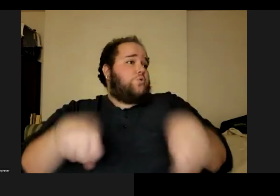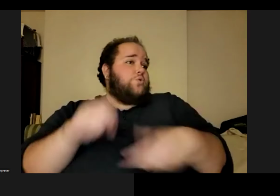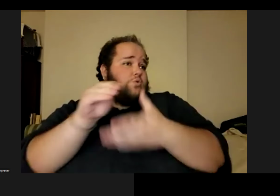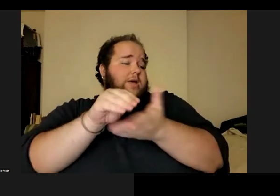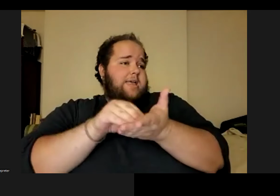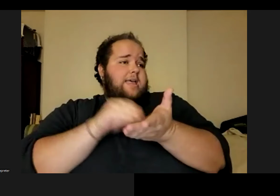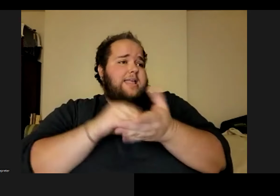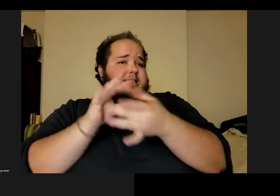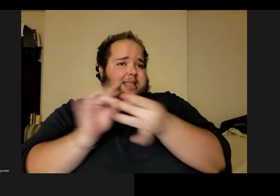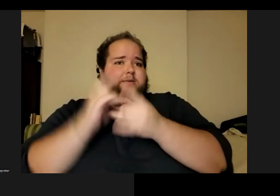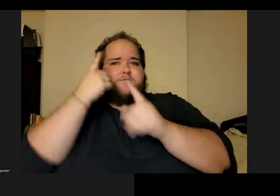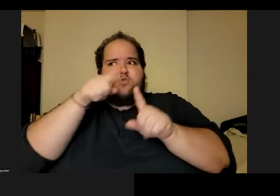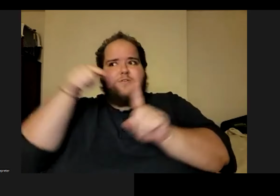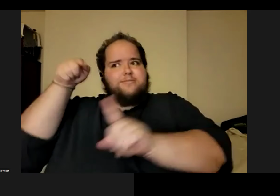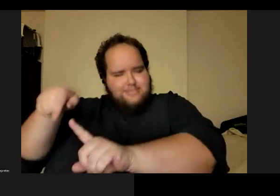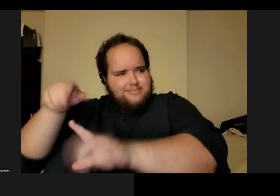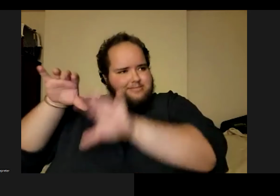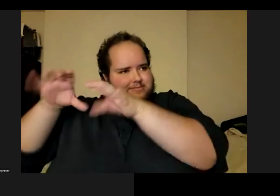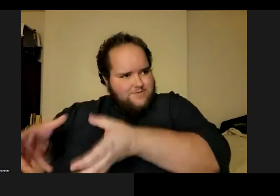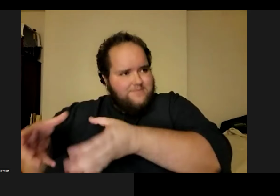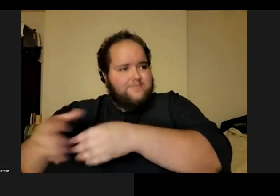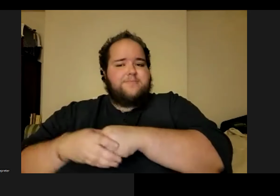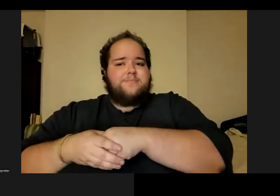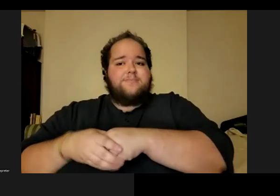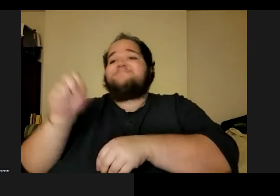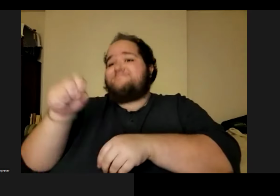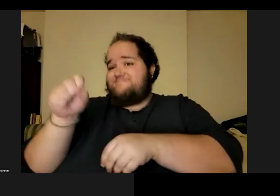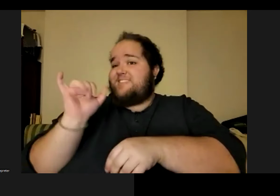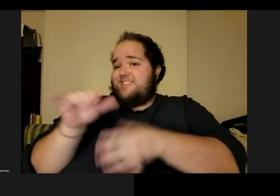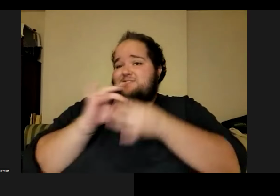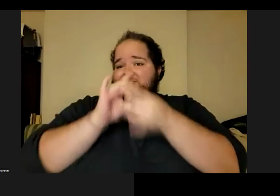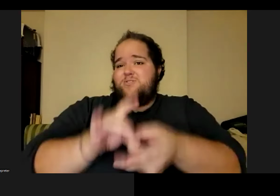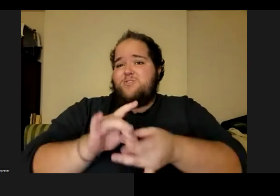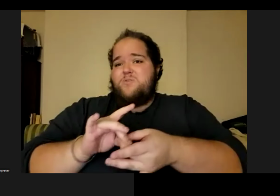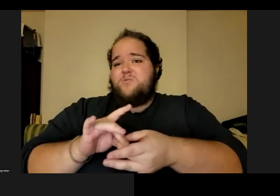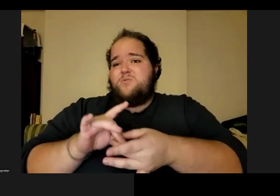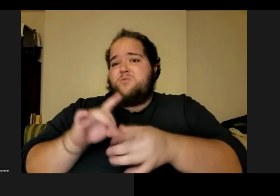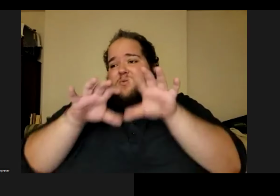And that's something you can do. And regarding climate change too Yeah, absolutely. Yeah.